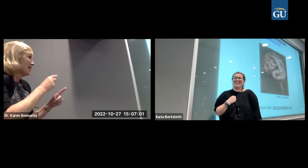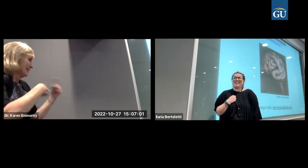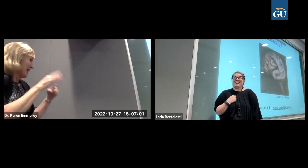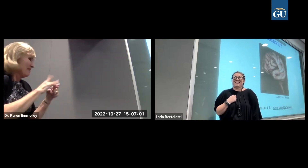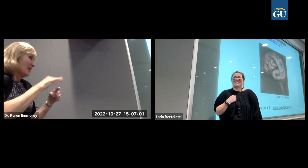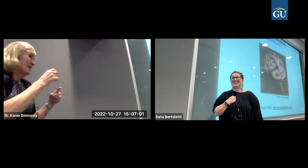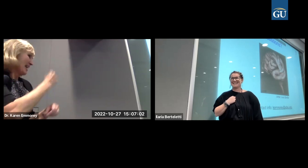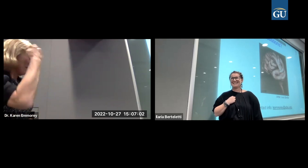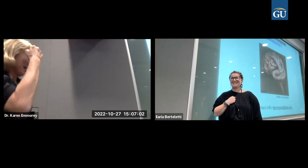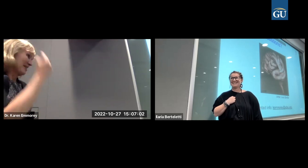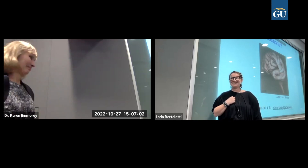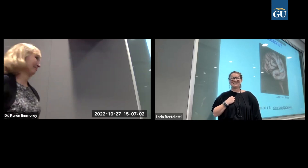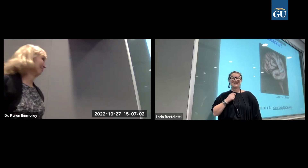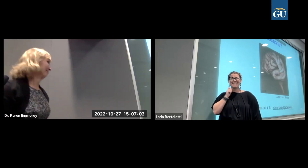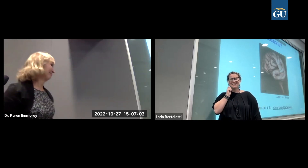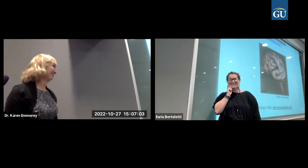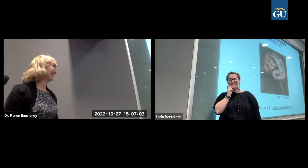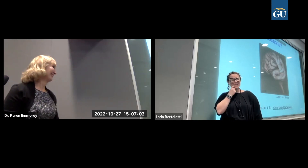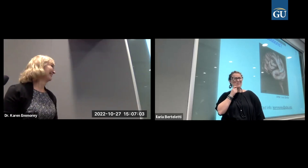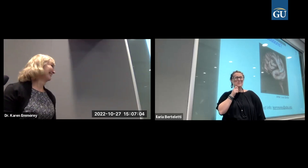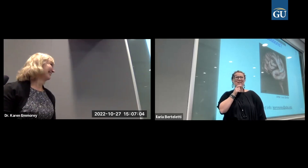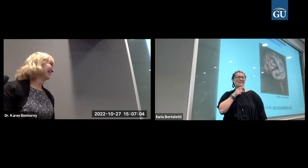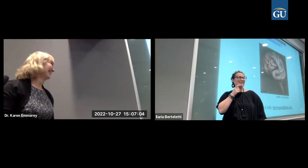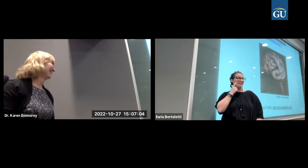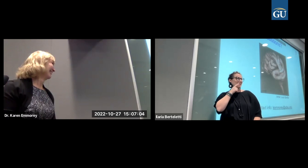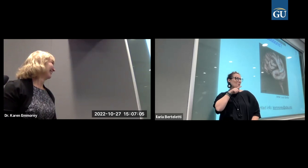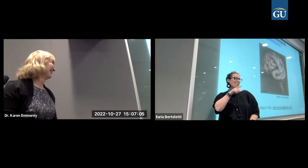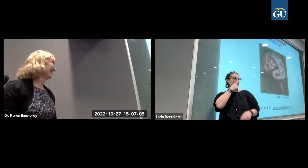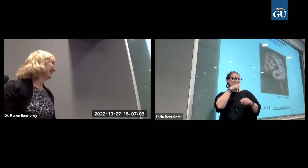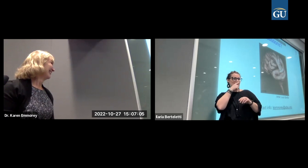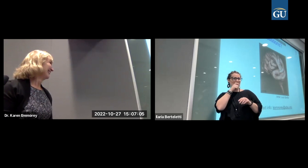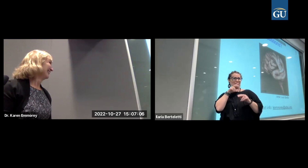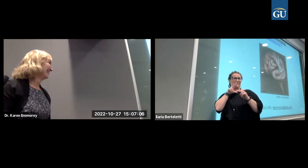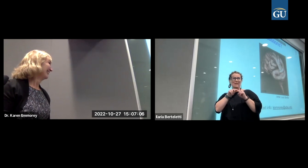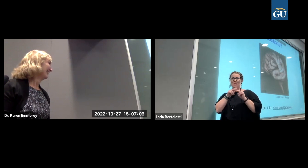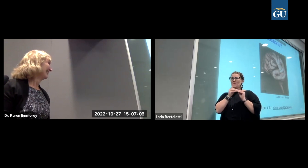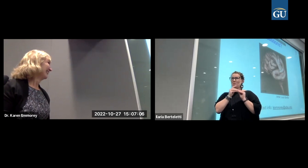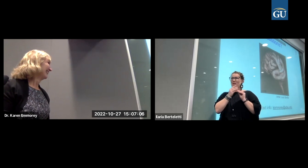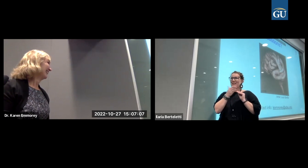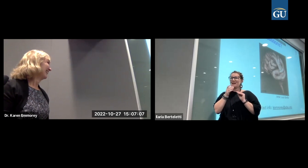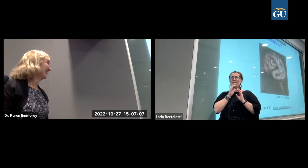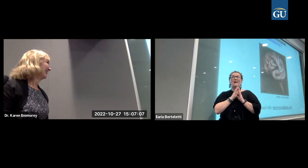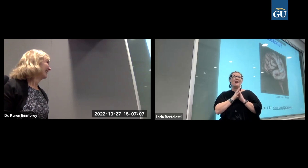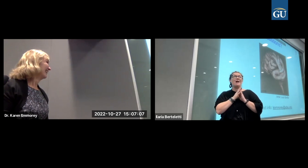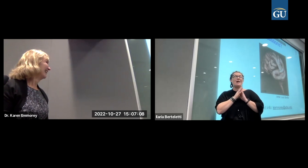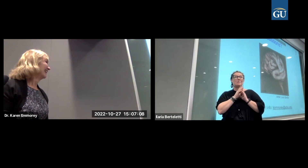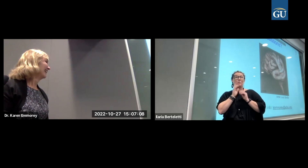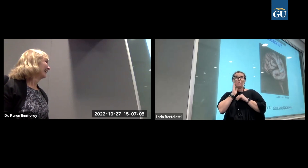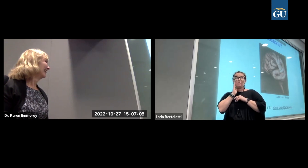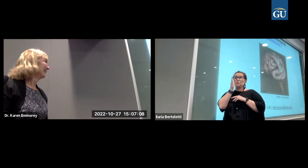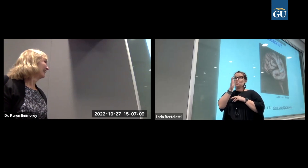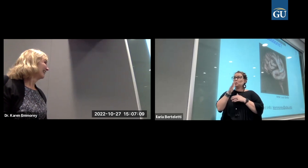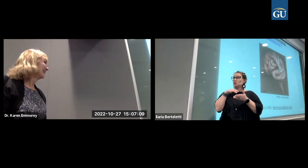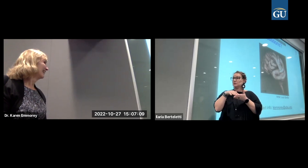So you've mentioned this as a current future study. Well, future studies also